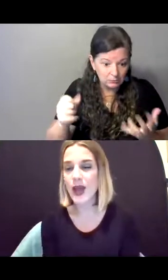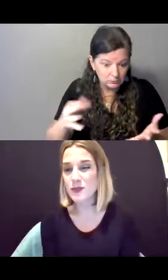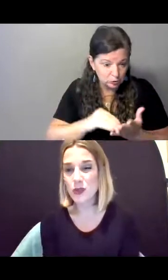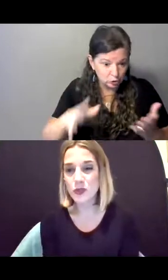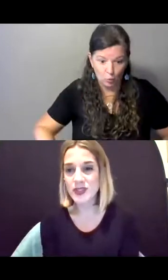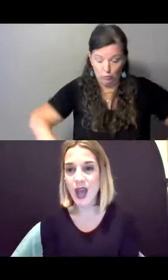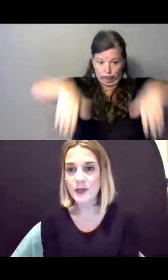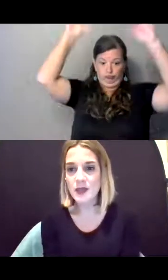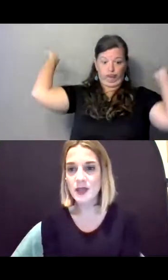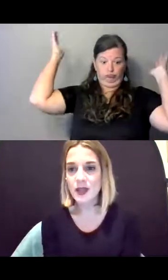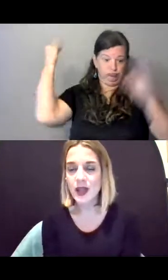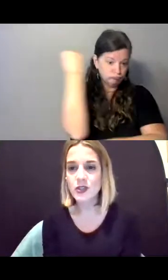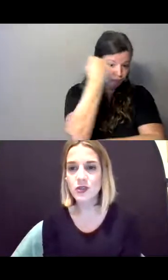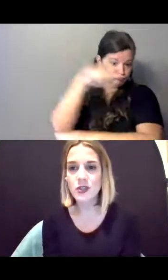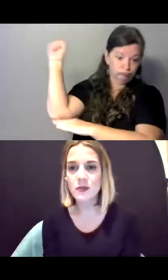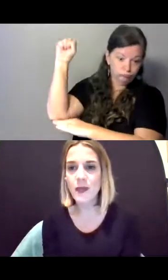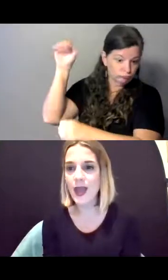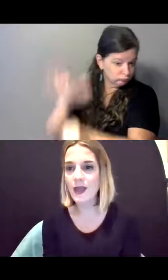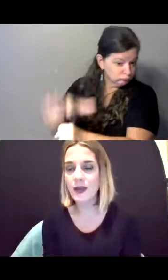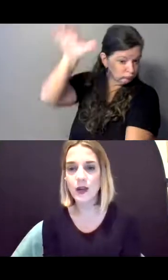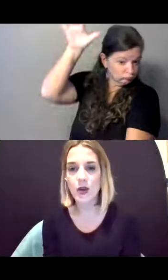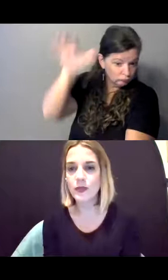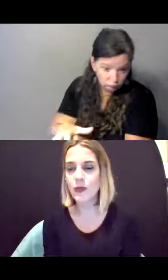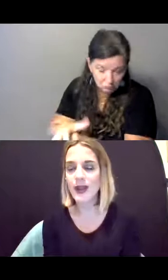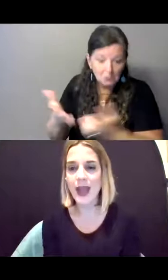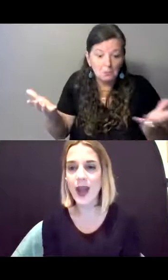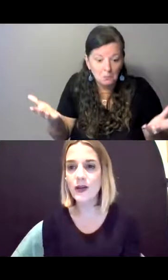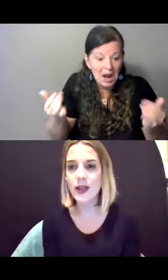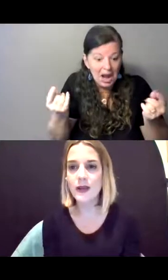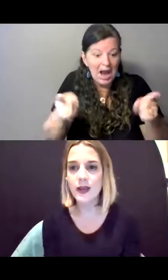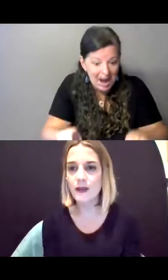has multiple steps and students may, you know, break down and are upset